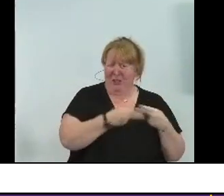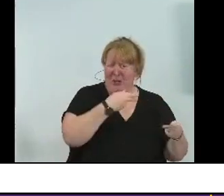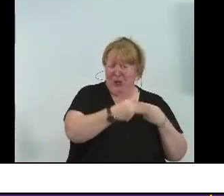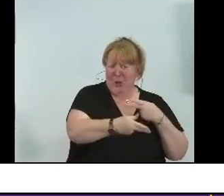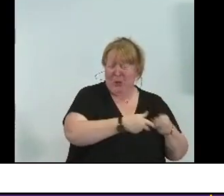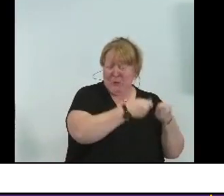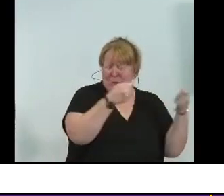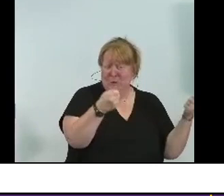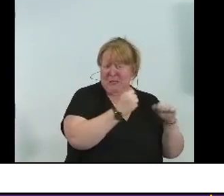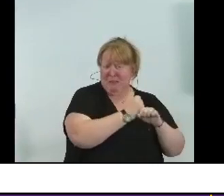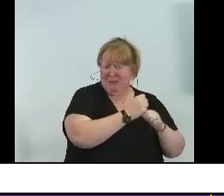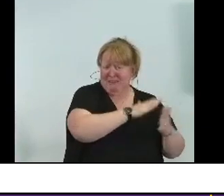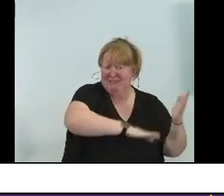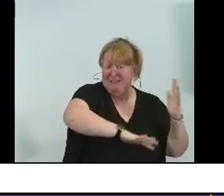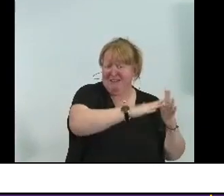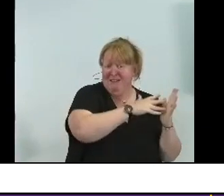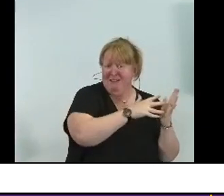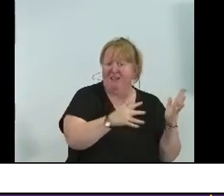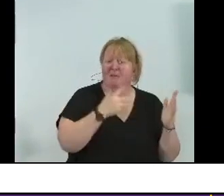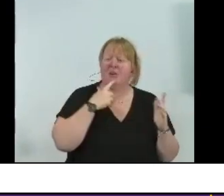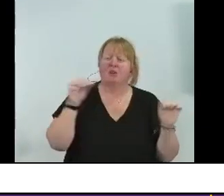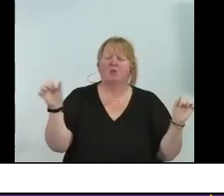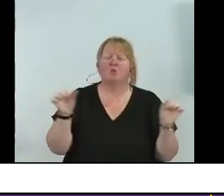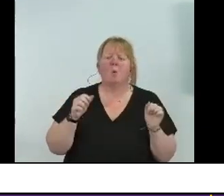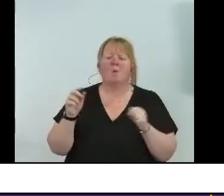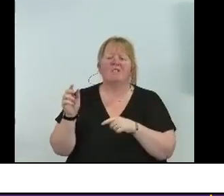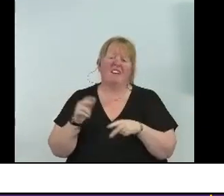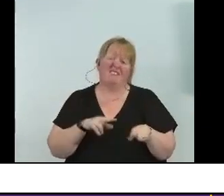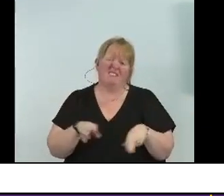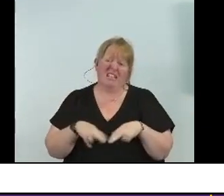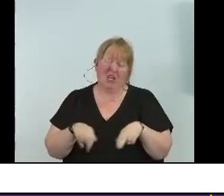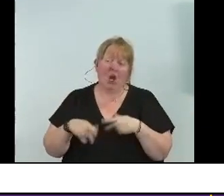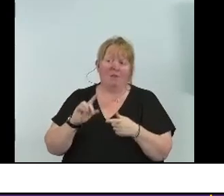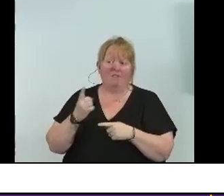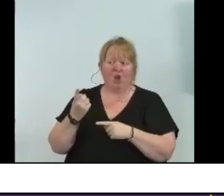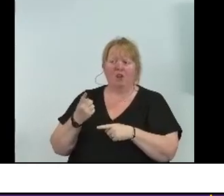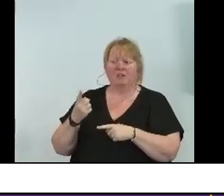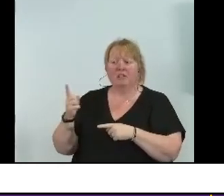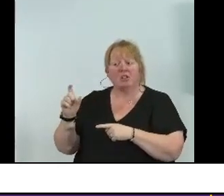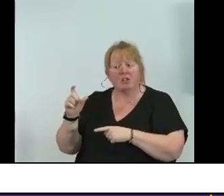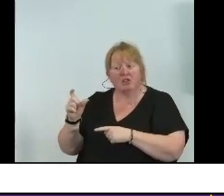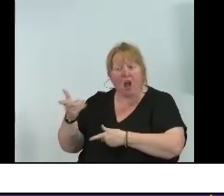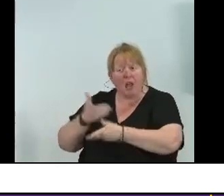So we, I think we are going to start off with a short video. Charlie, do you want to set the scene for this video?